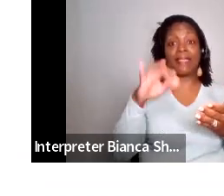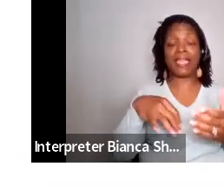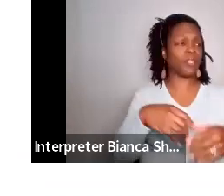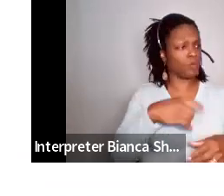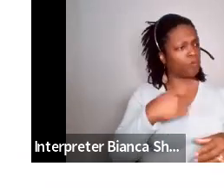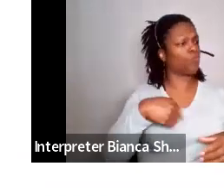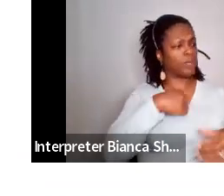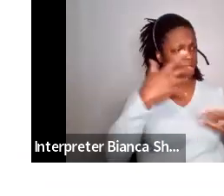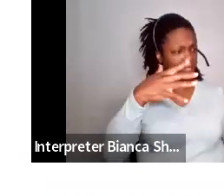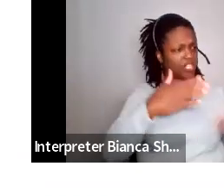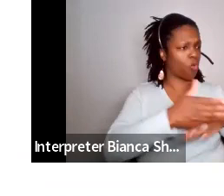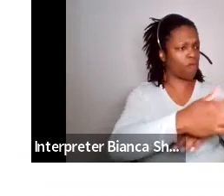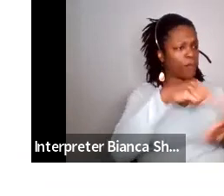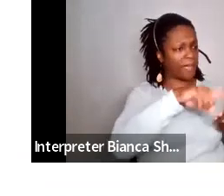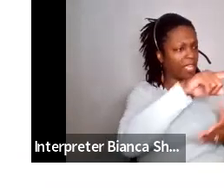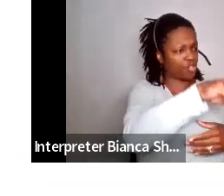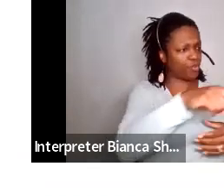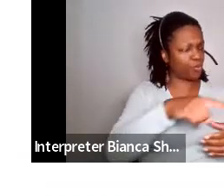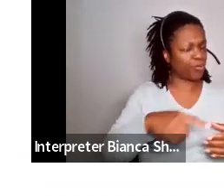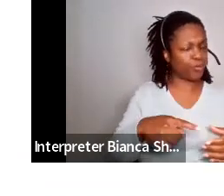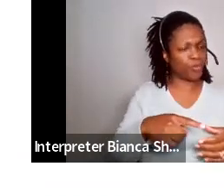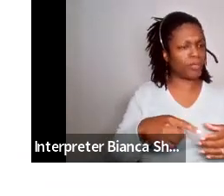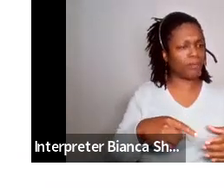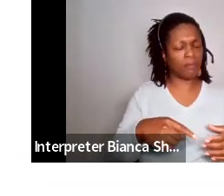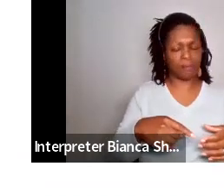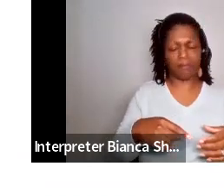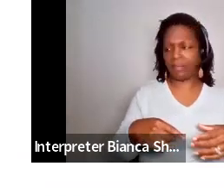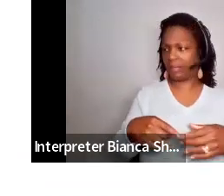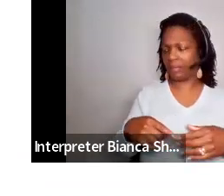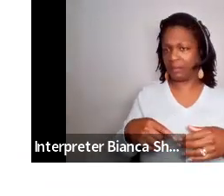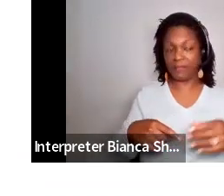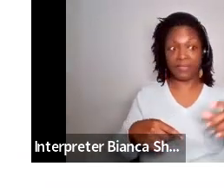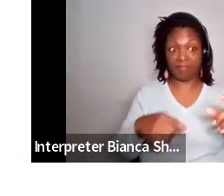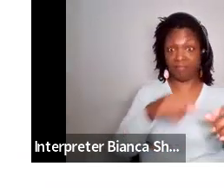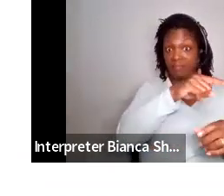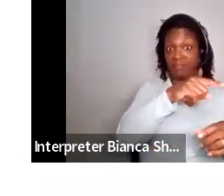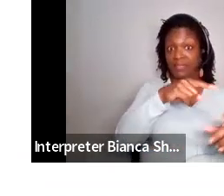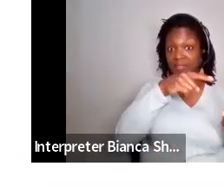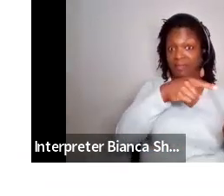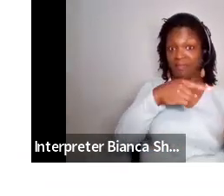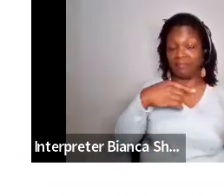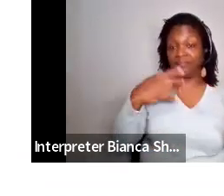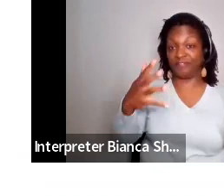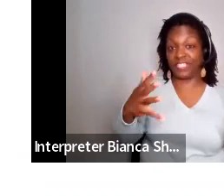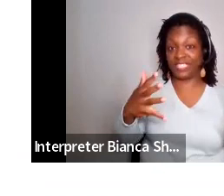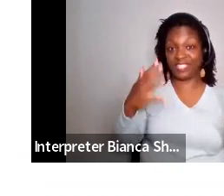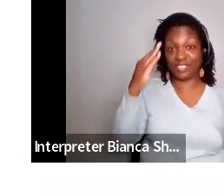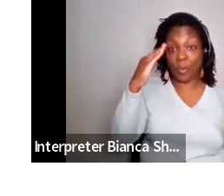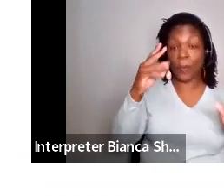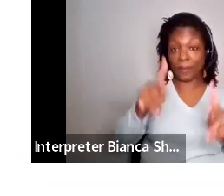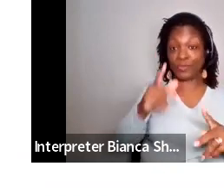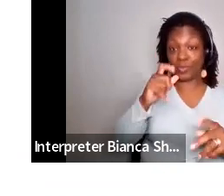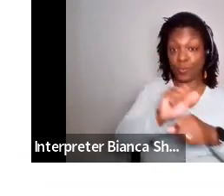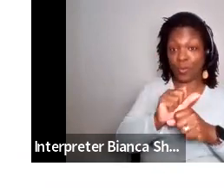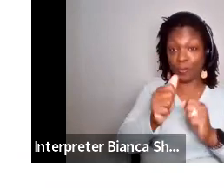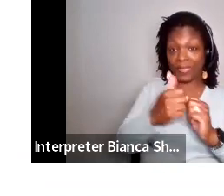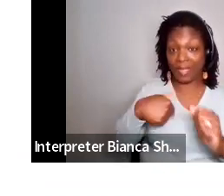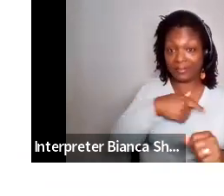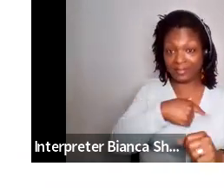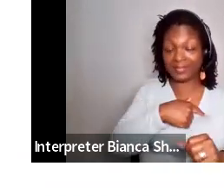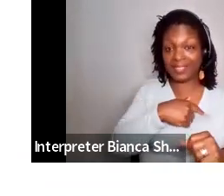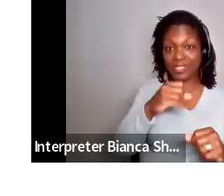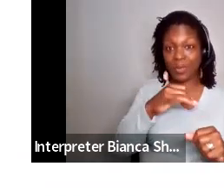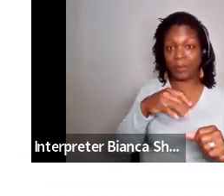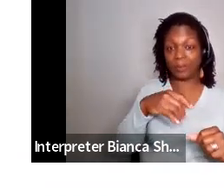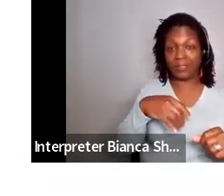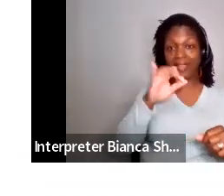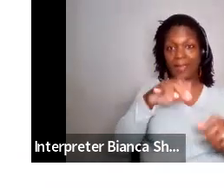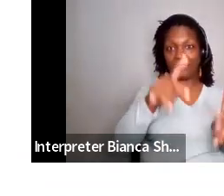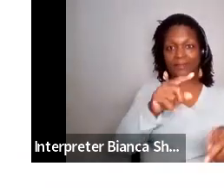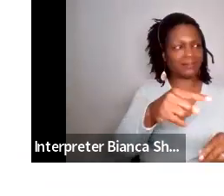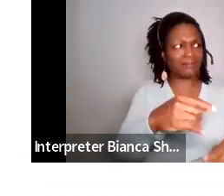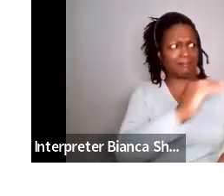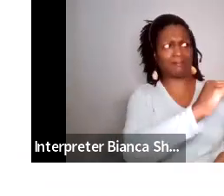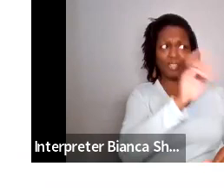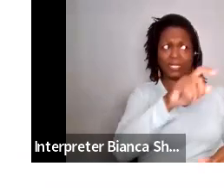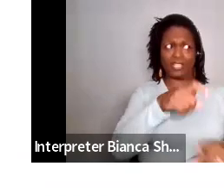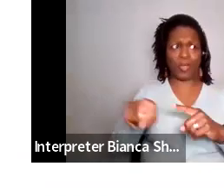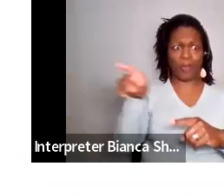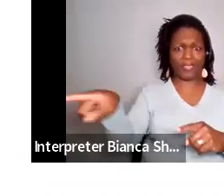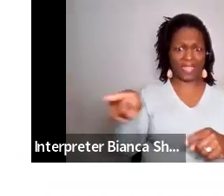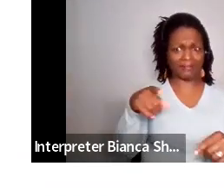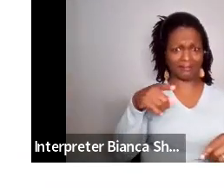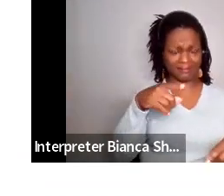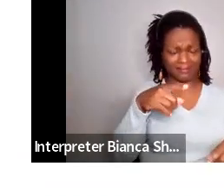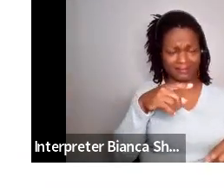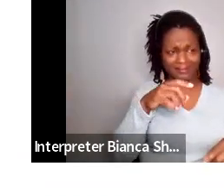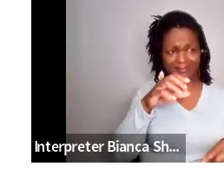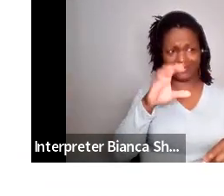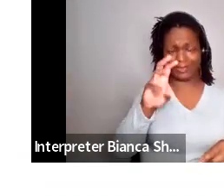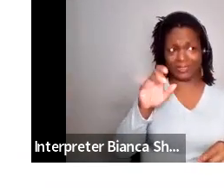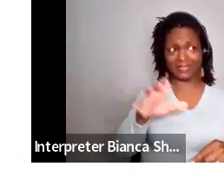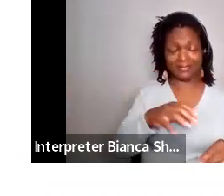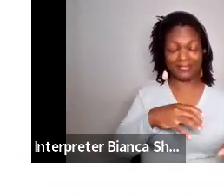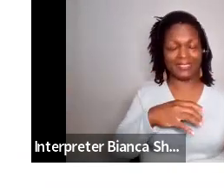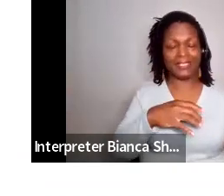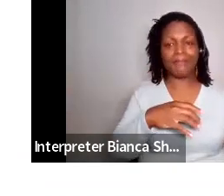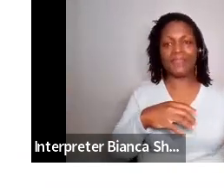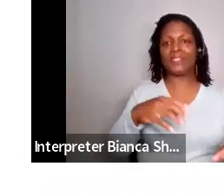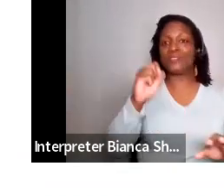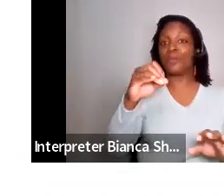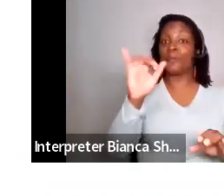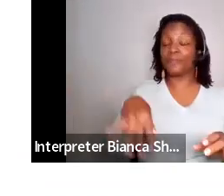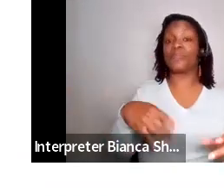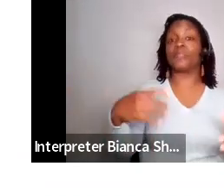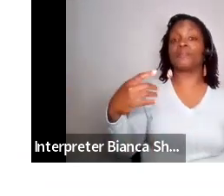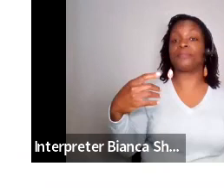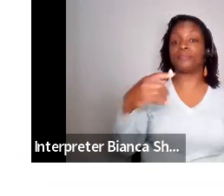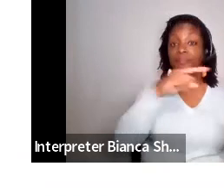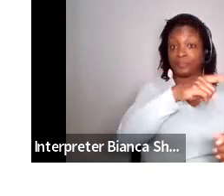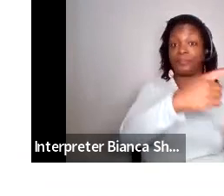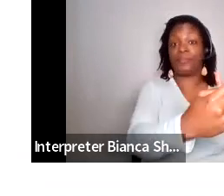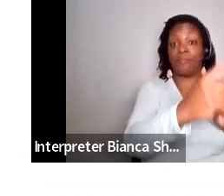So it came from a word of mouth referral. So she was receiving Ssdi Medicare help with that pain that Medicare premium lower drug costs